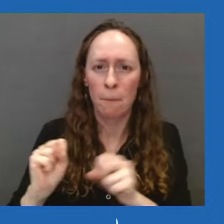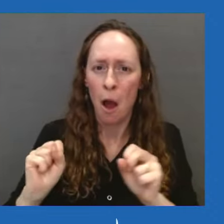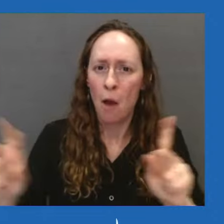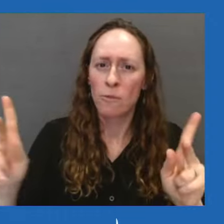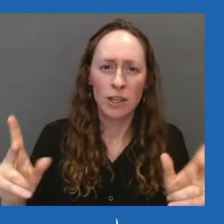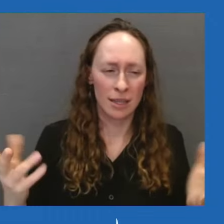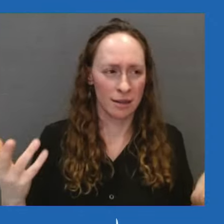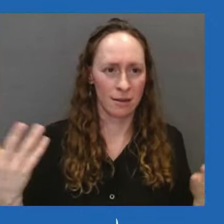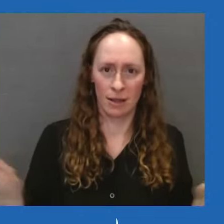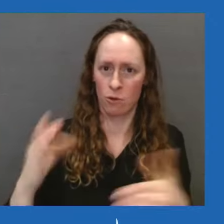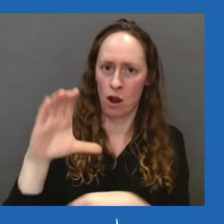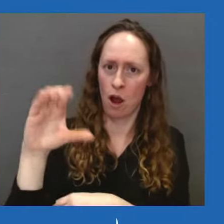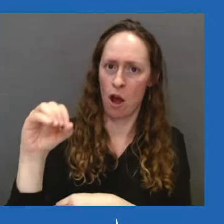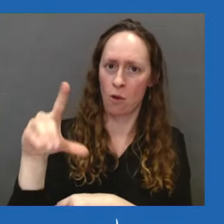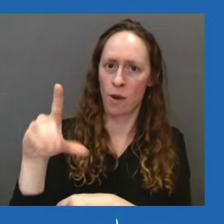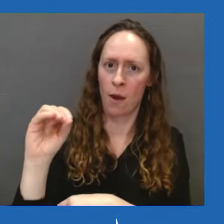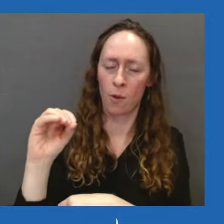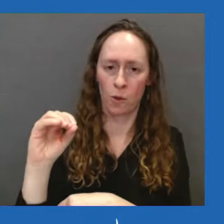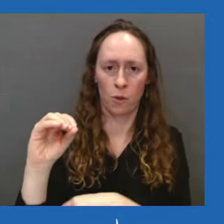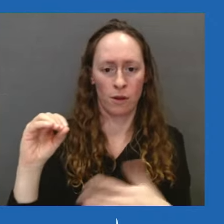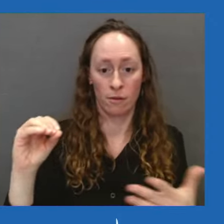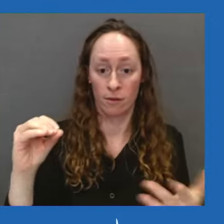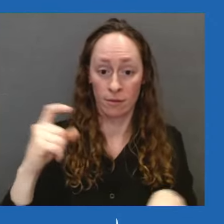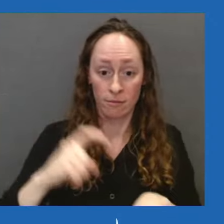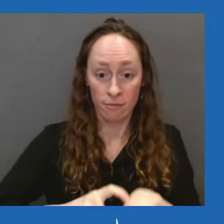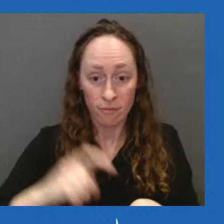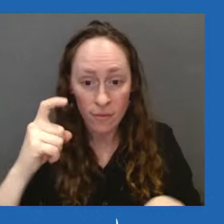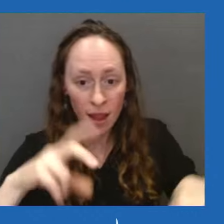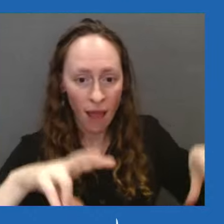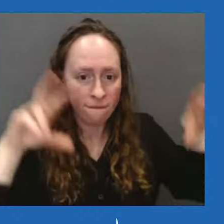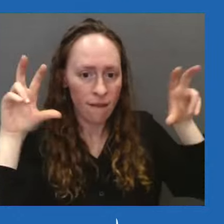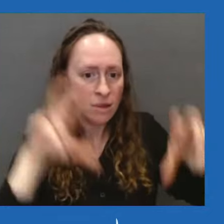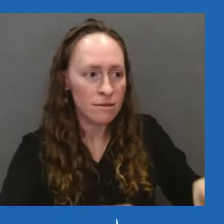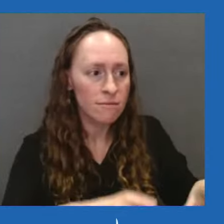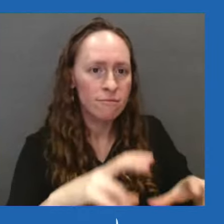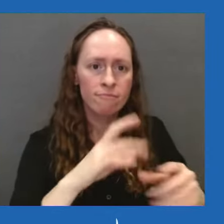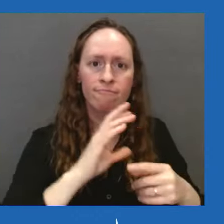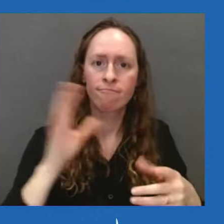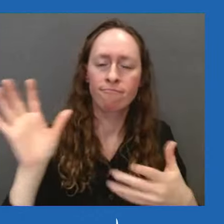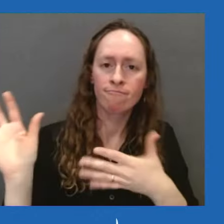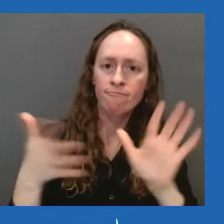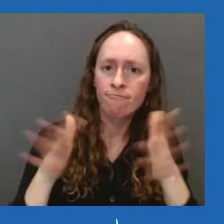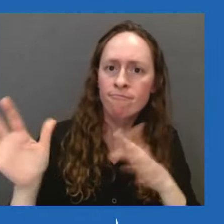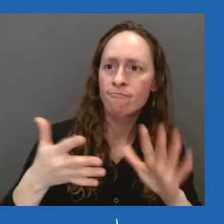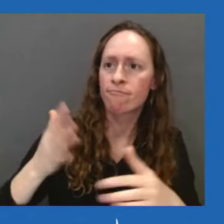its factory and hire an additional 1,000 employees. Solar manufacturer Bur- --